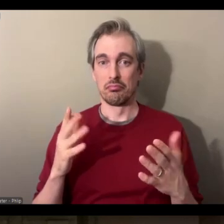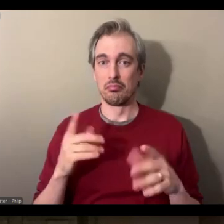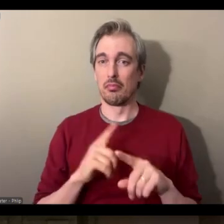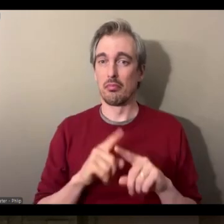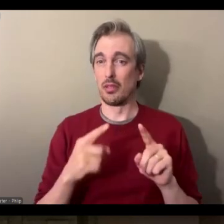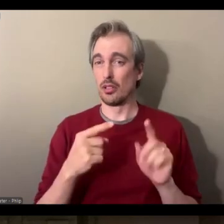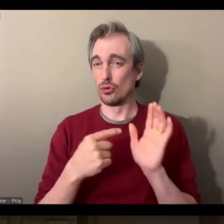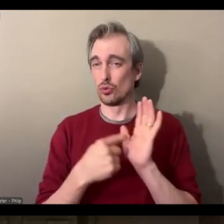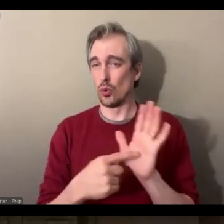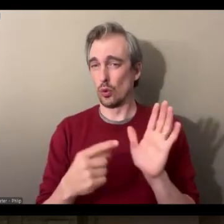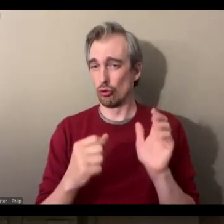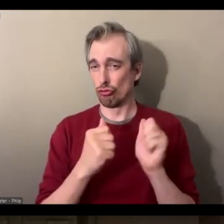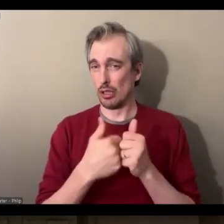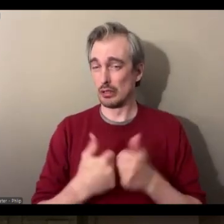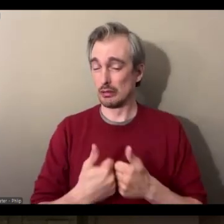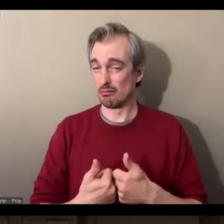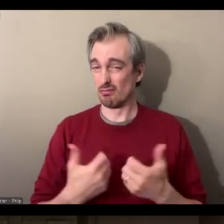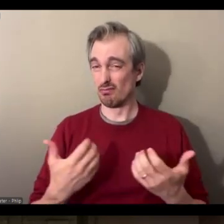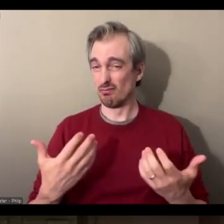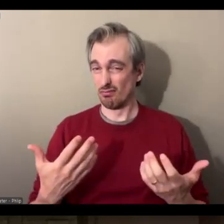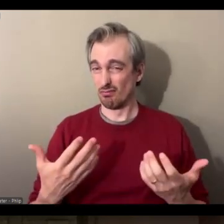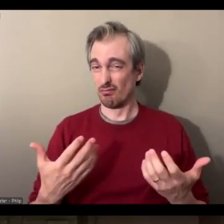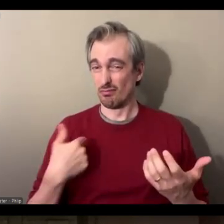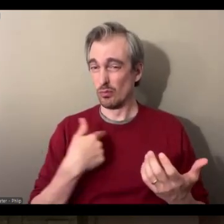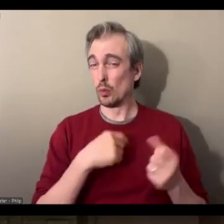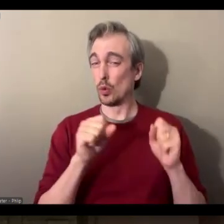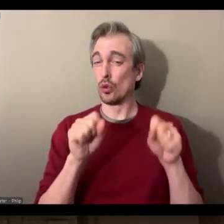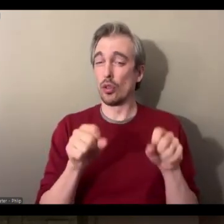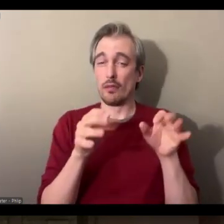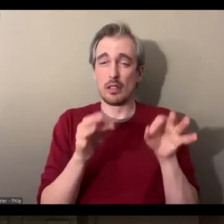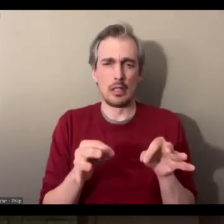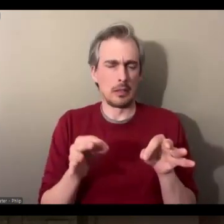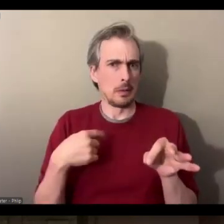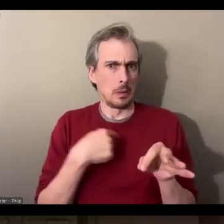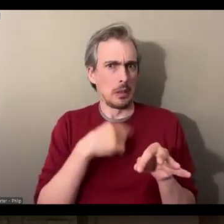that we're just gonna work really hard and we're gonna deliver a thing by June and that's gonna